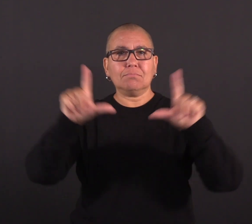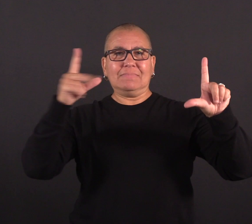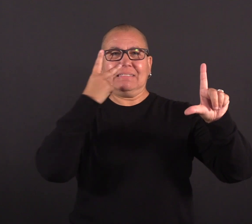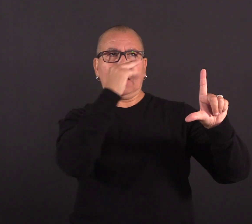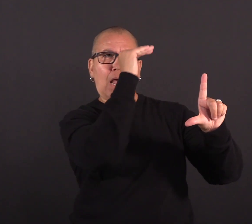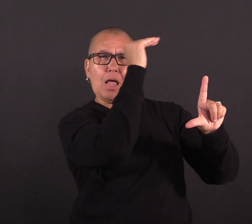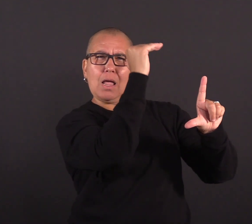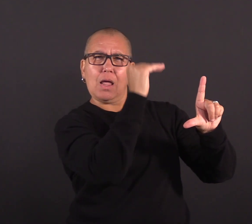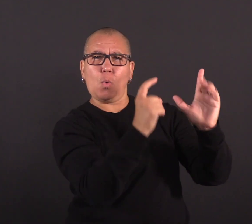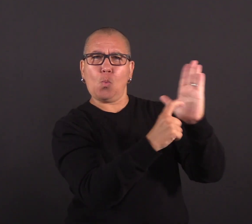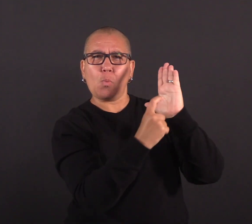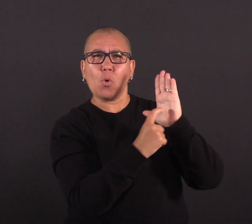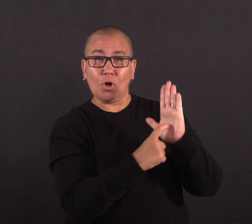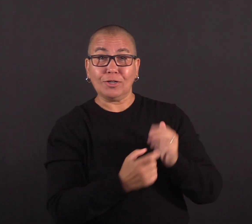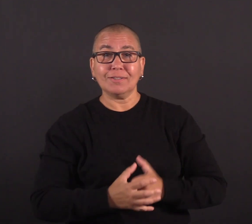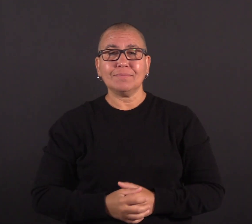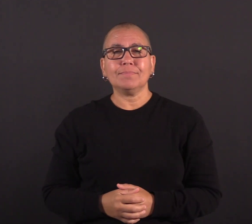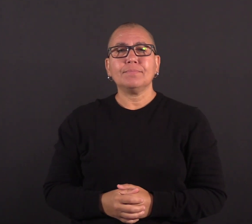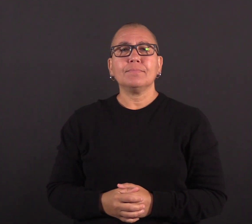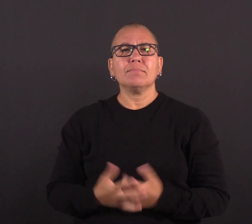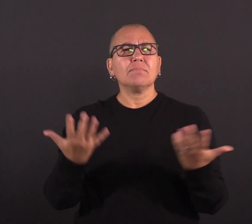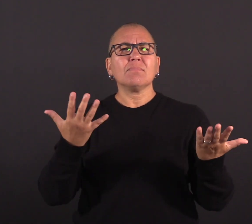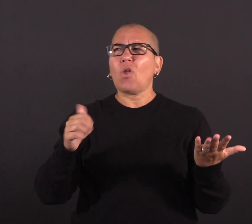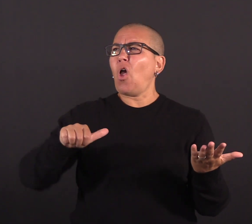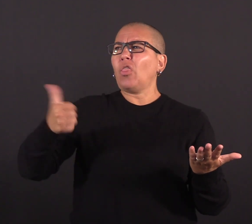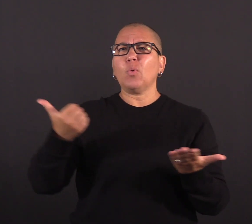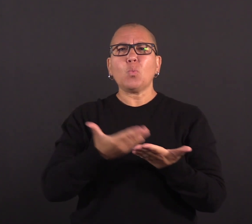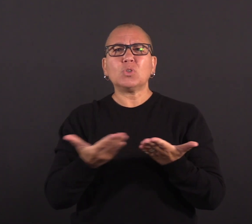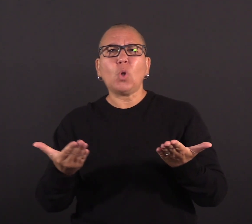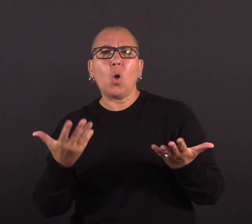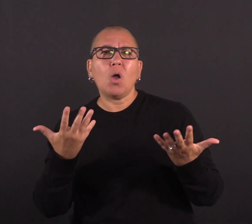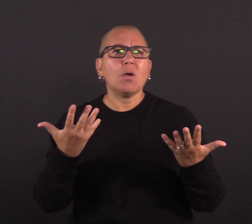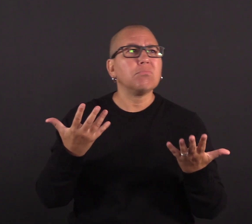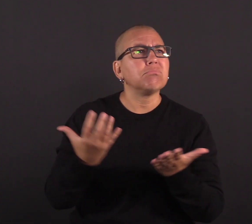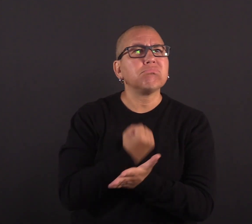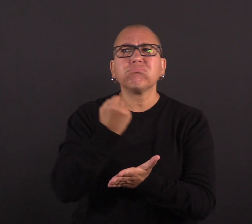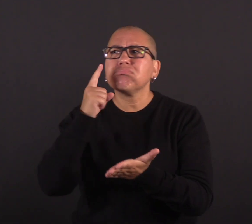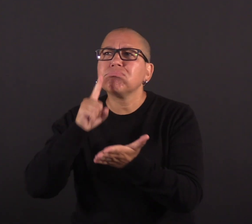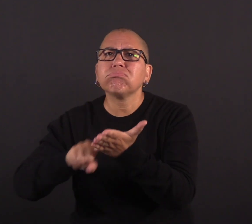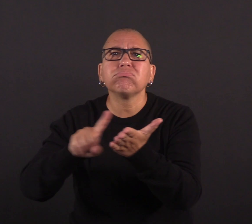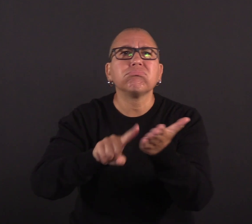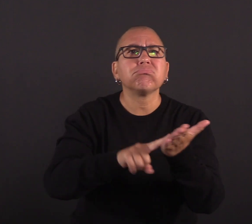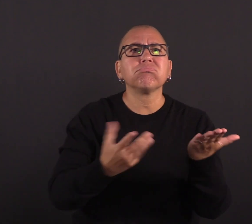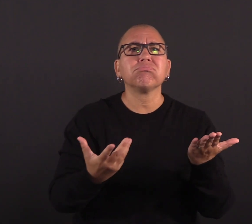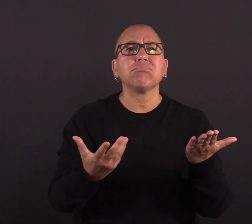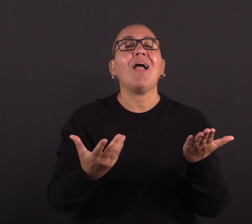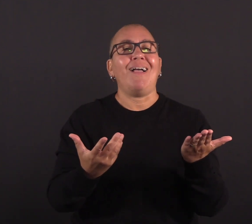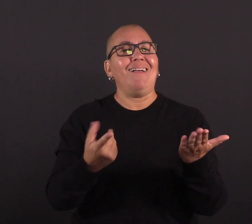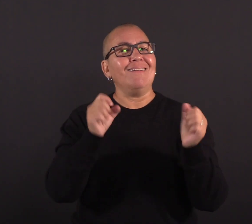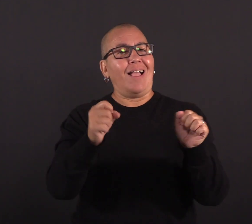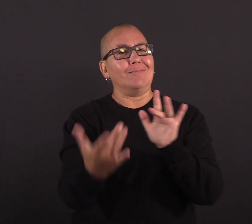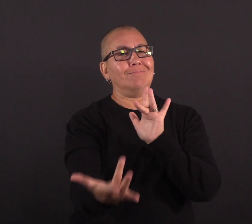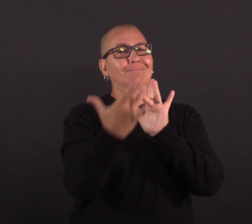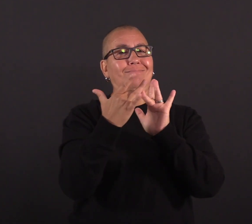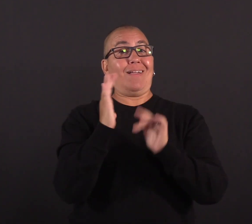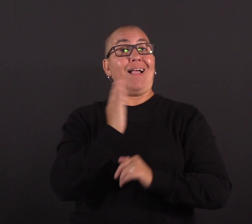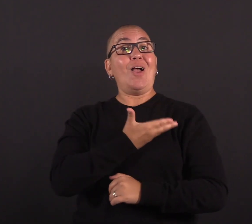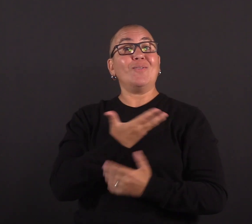Advisory Committee on Immunization Practices (ACIP) include the Documents. Each disease is